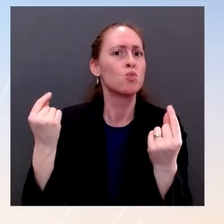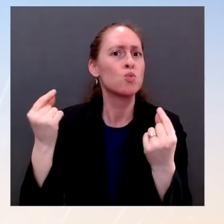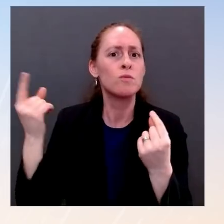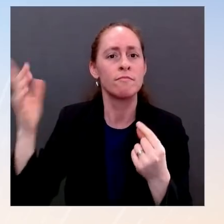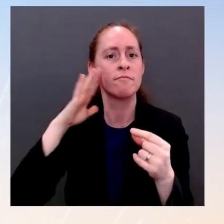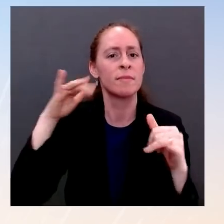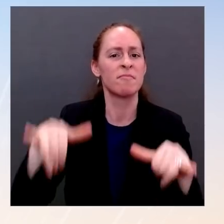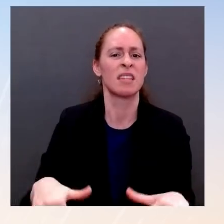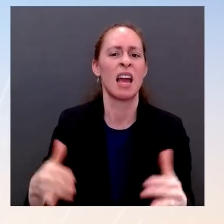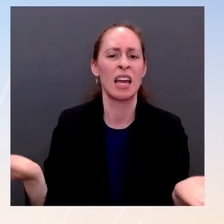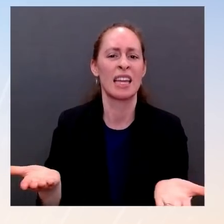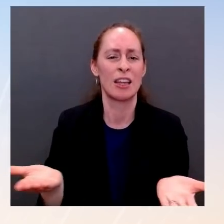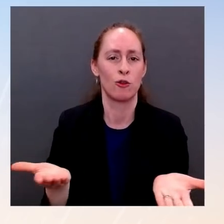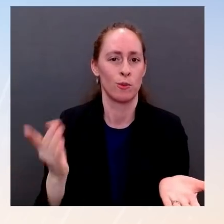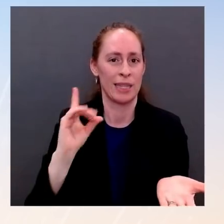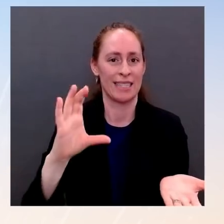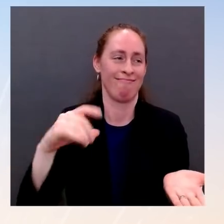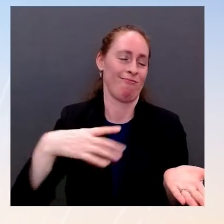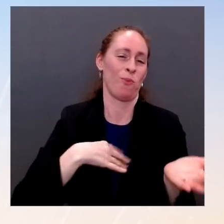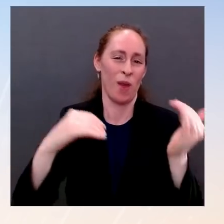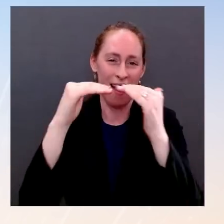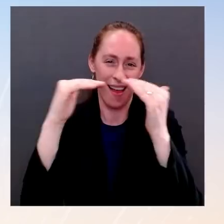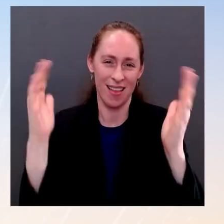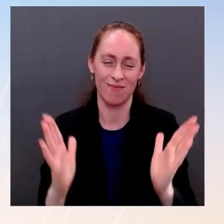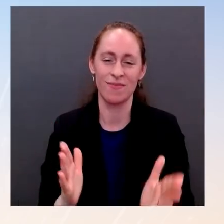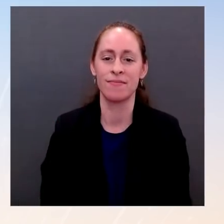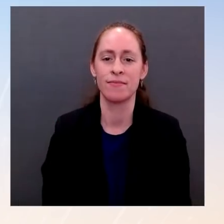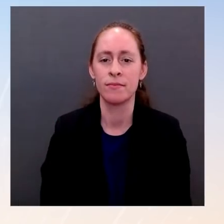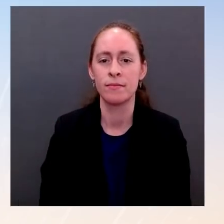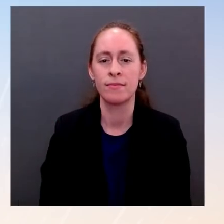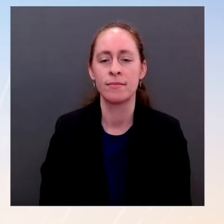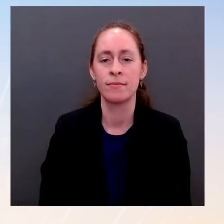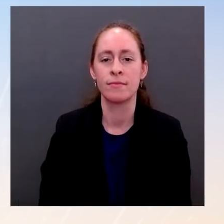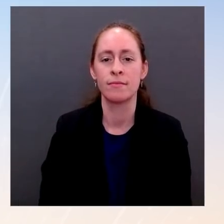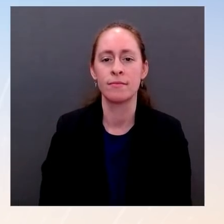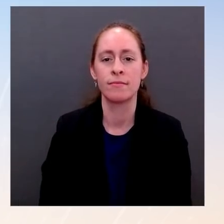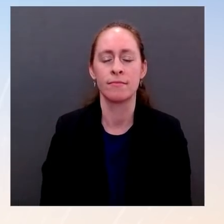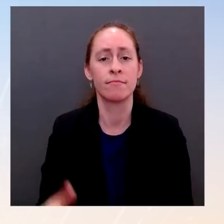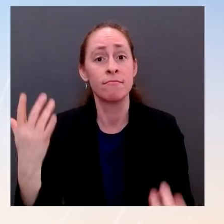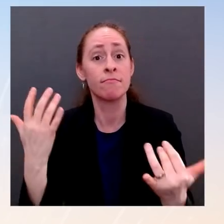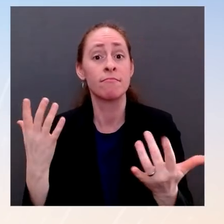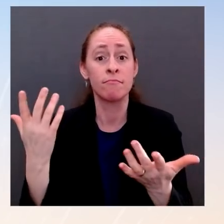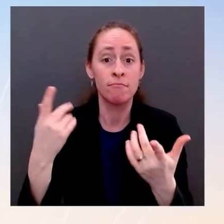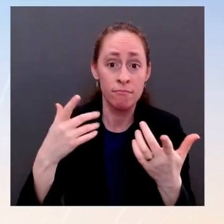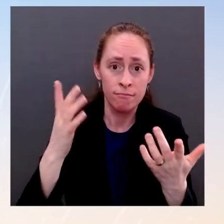the President will continue close coordination with our Allies and partners on Russia's potential further invasion of Ukraine.